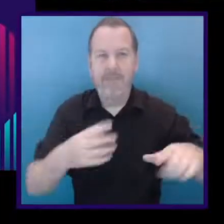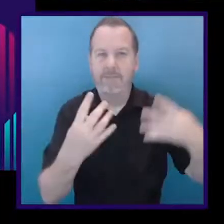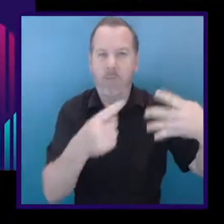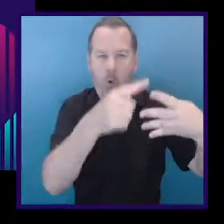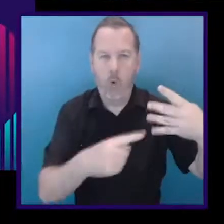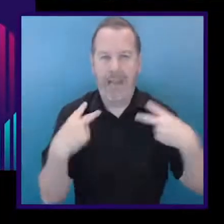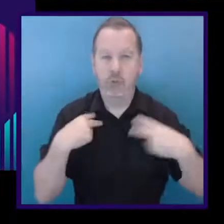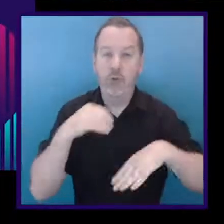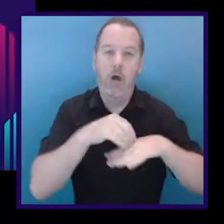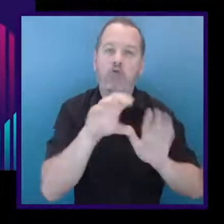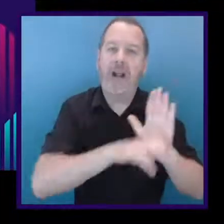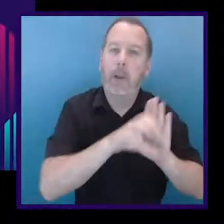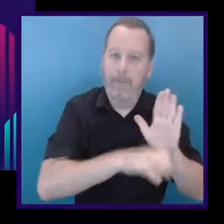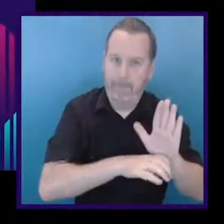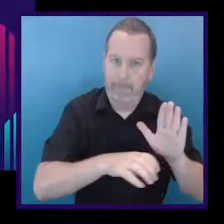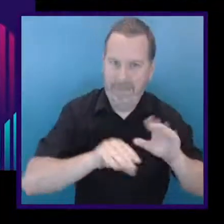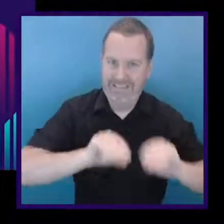are taught in Northern Ireland.